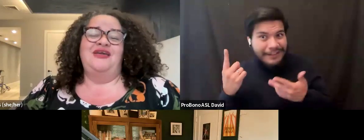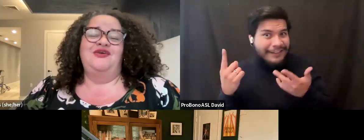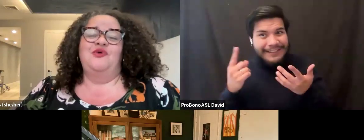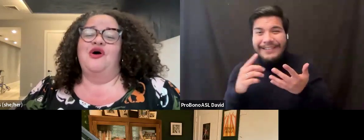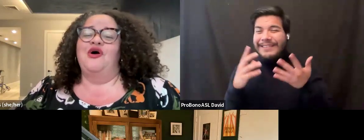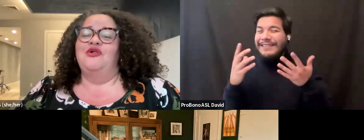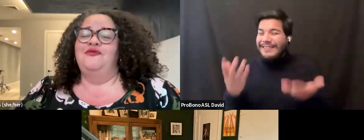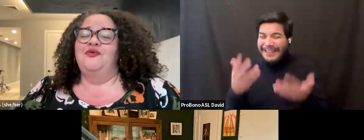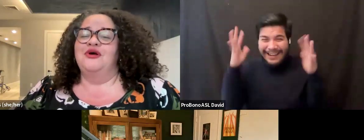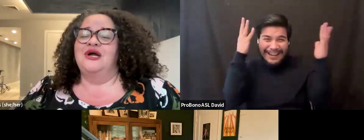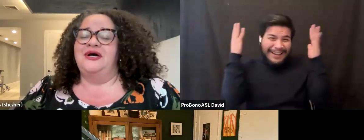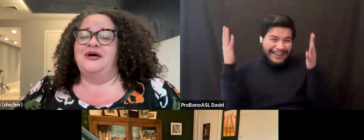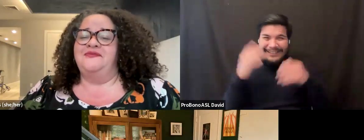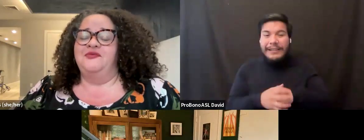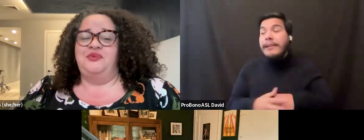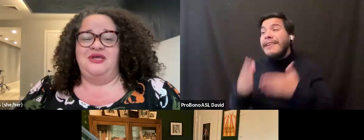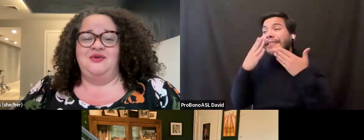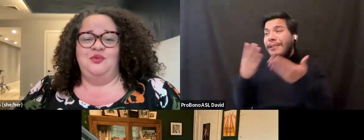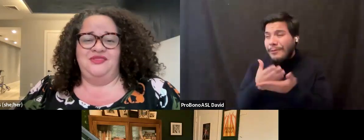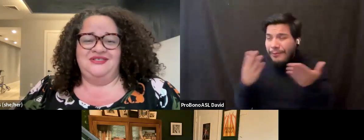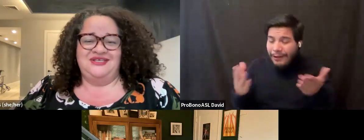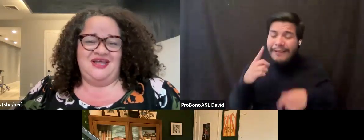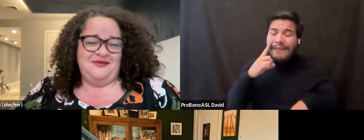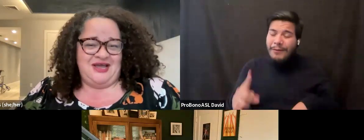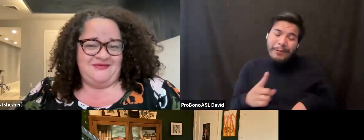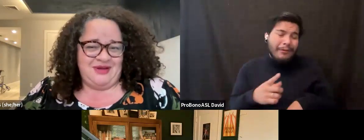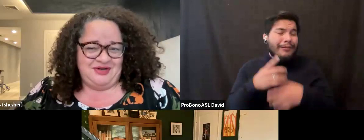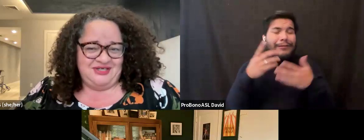Thank you all for being with us today for the NAAFA Webinar